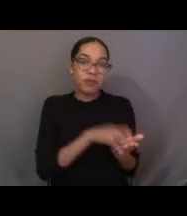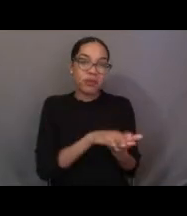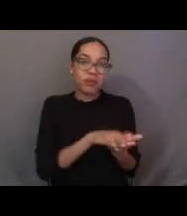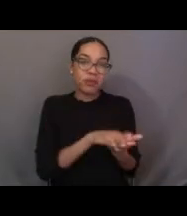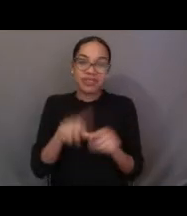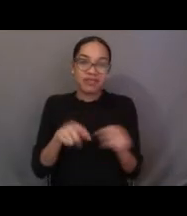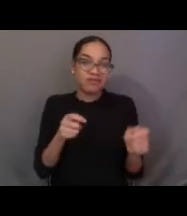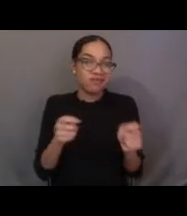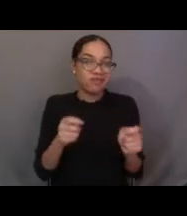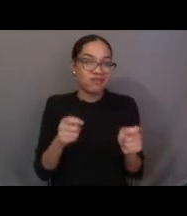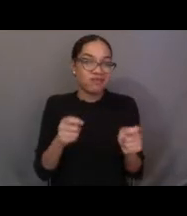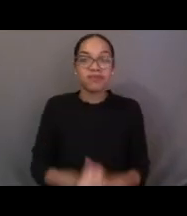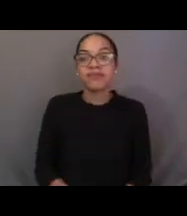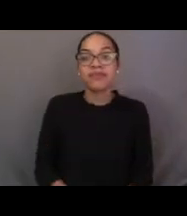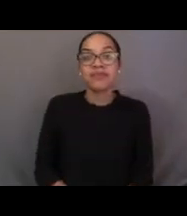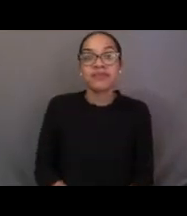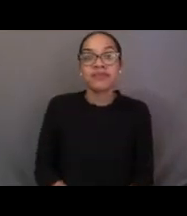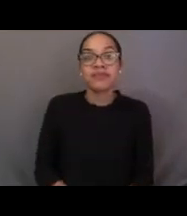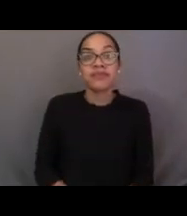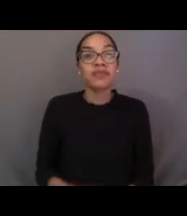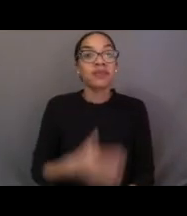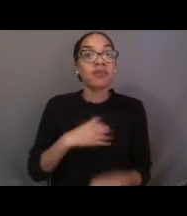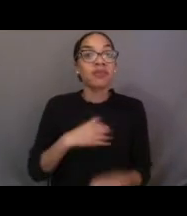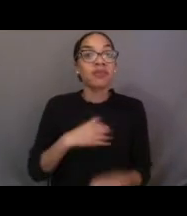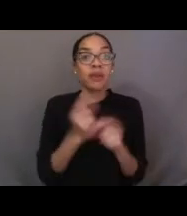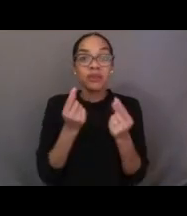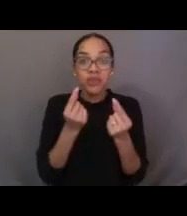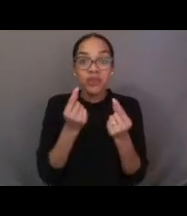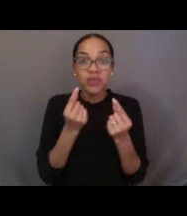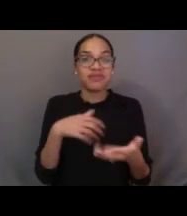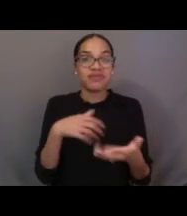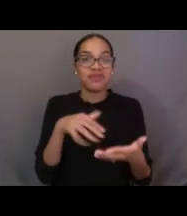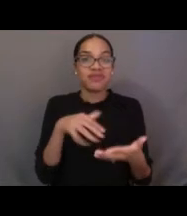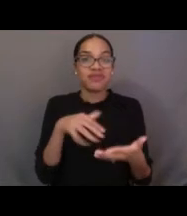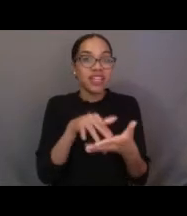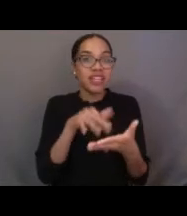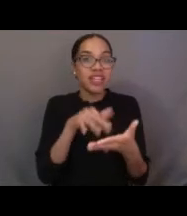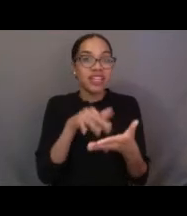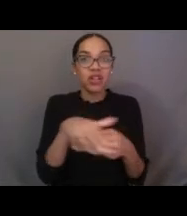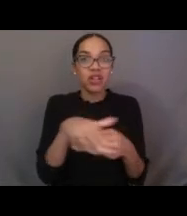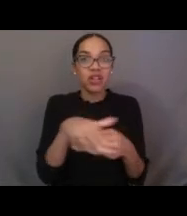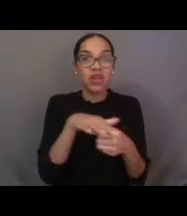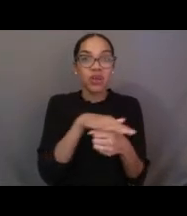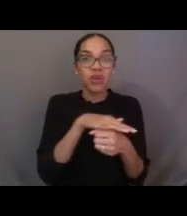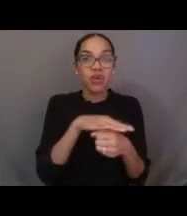As part of my job, I study the local, the quality of the waters around Cape Cod.